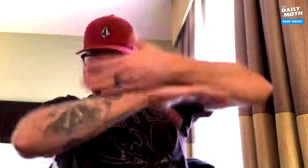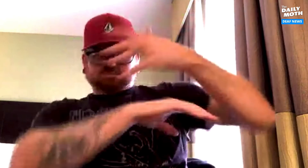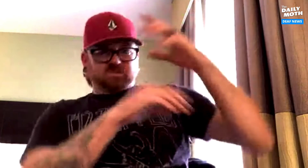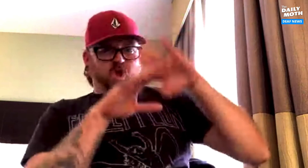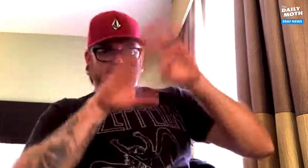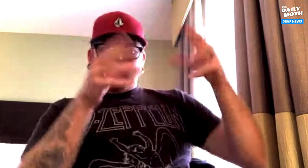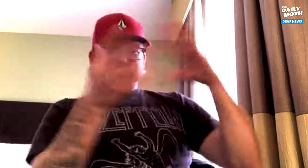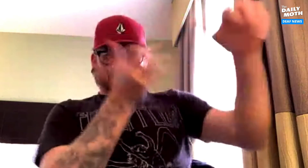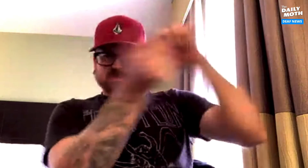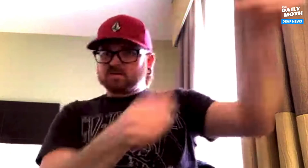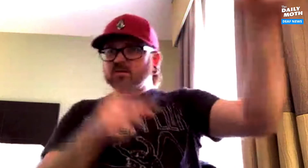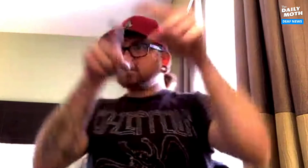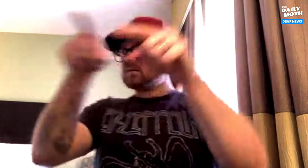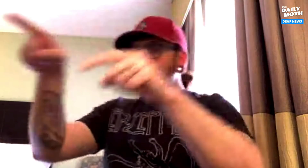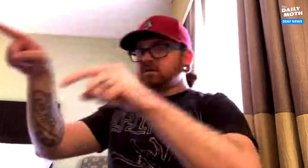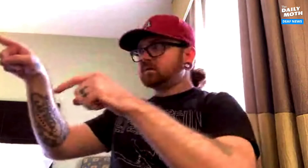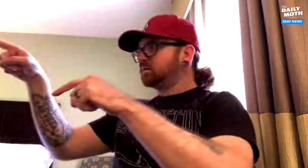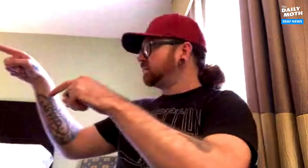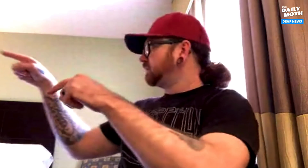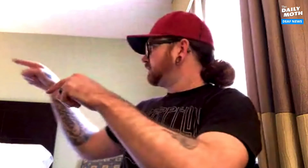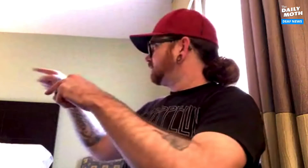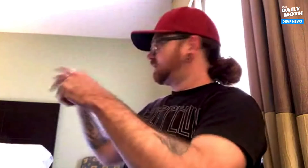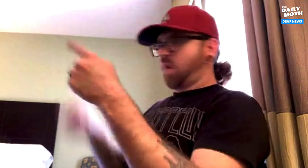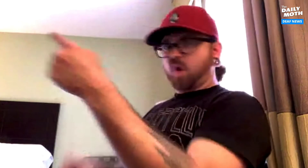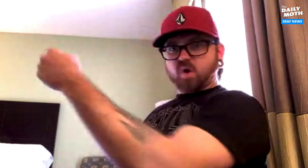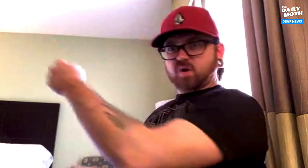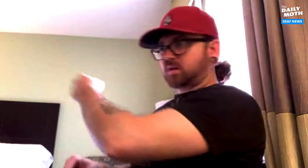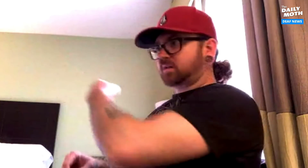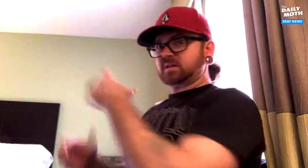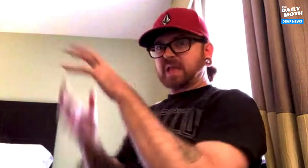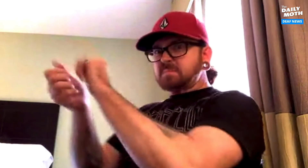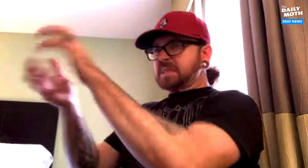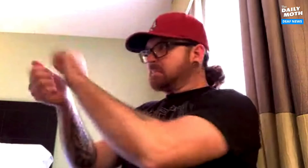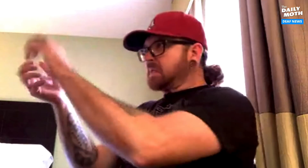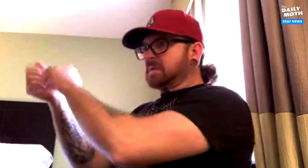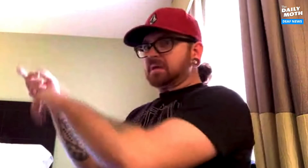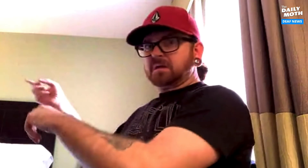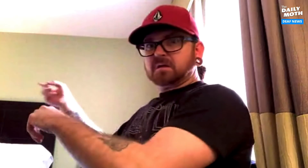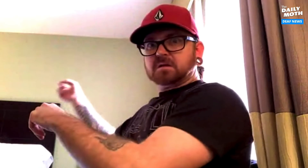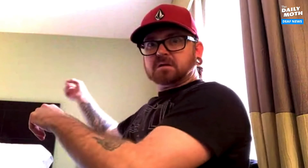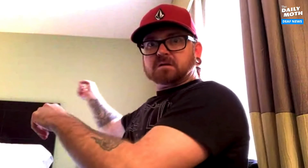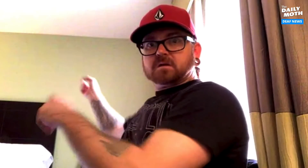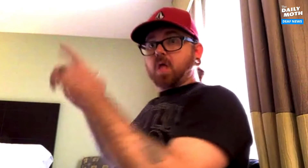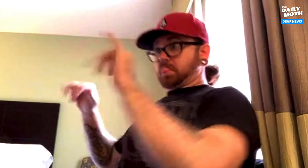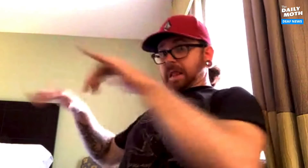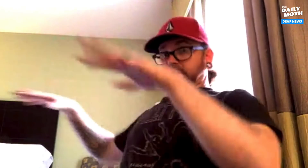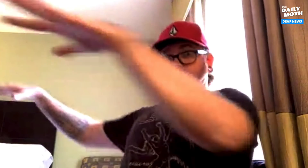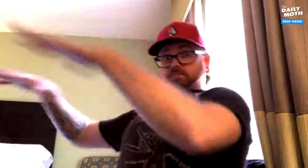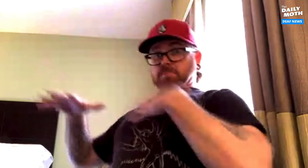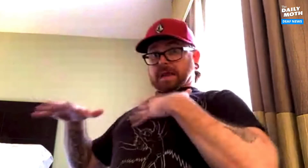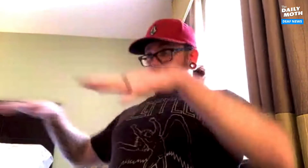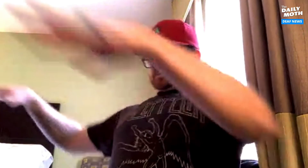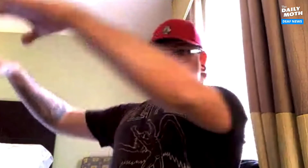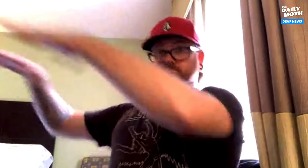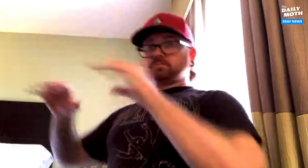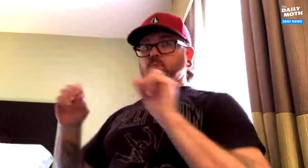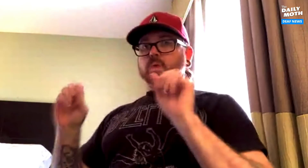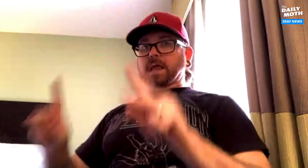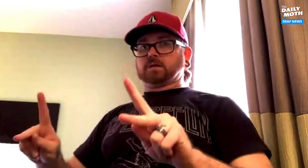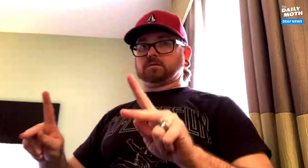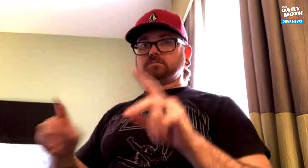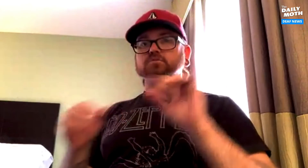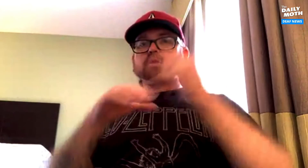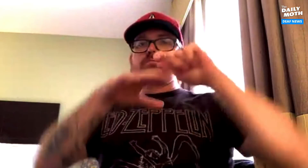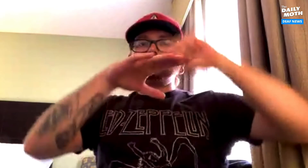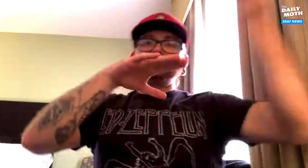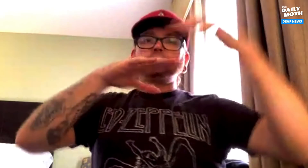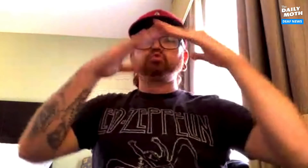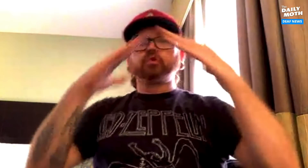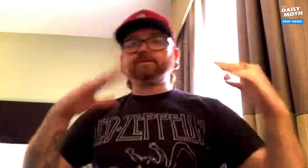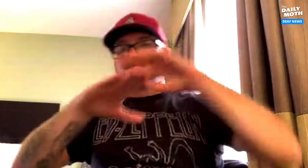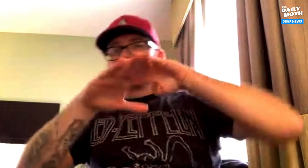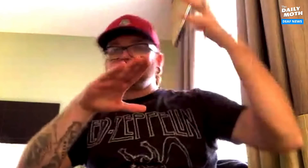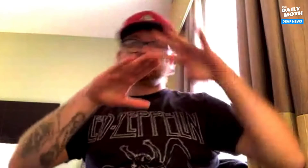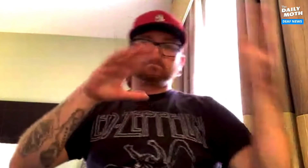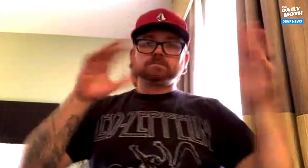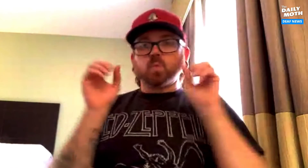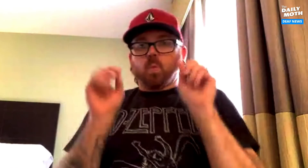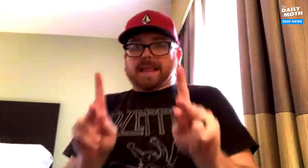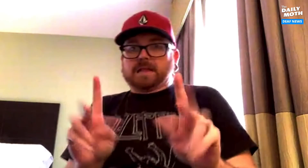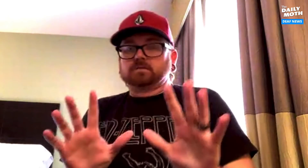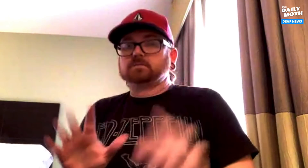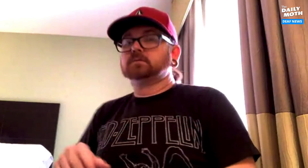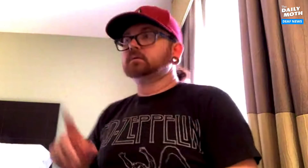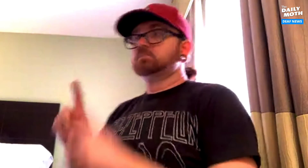My area is okay, there were just torn off shingles.